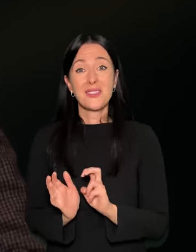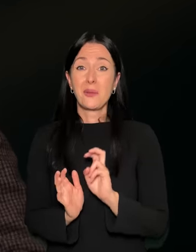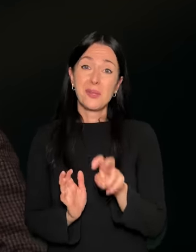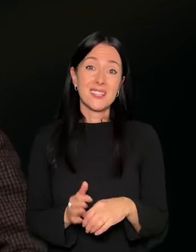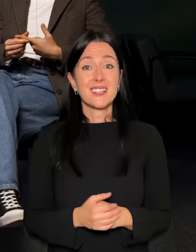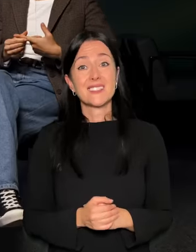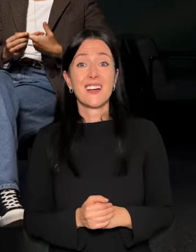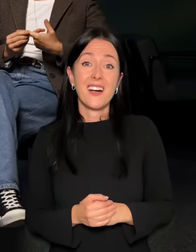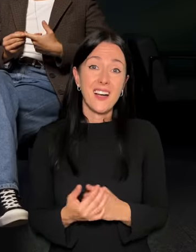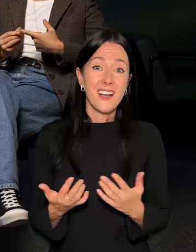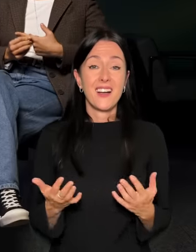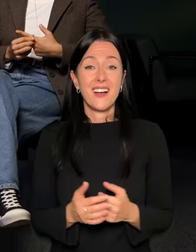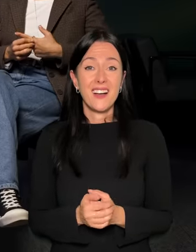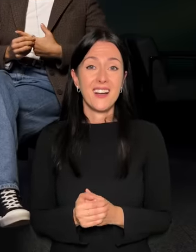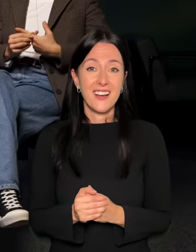You got caught up in it..